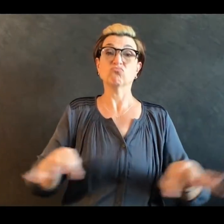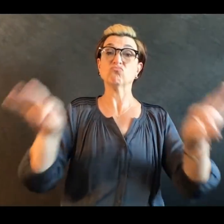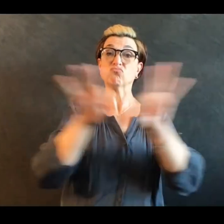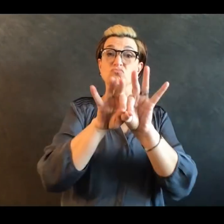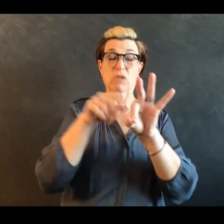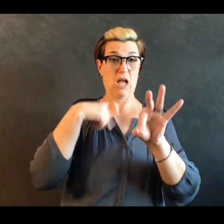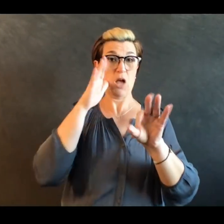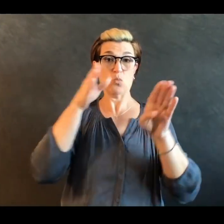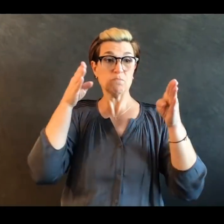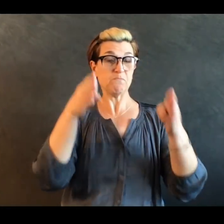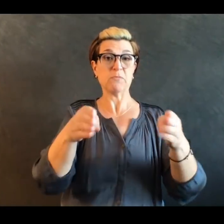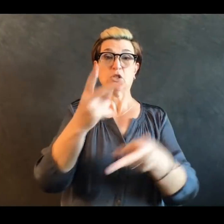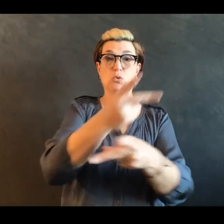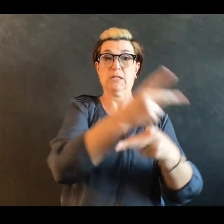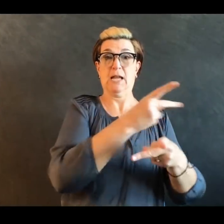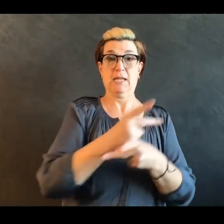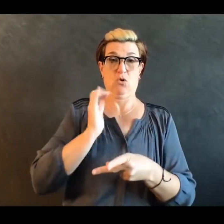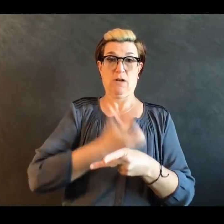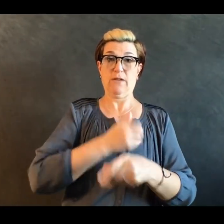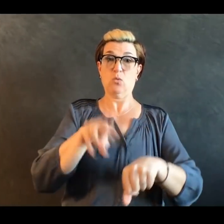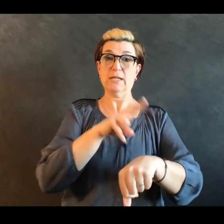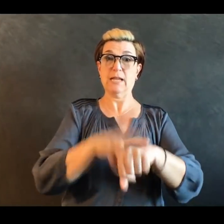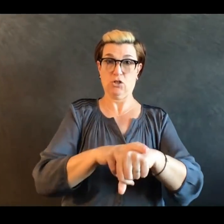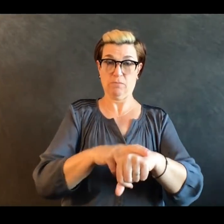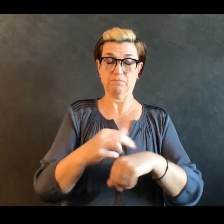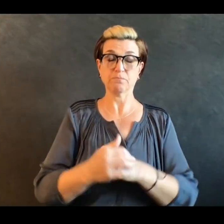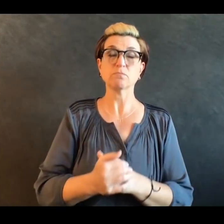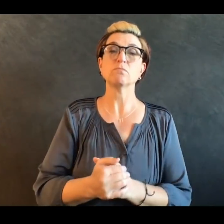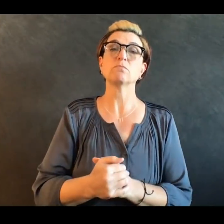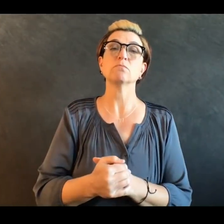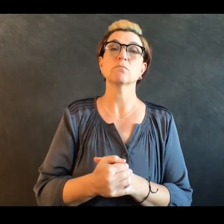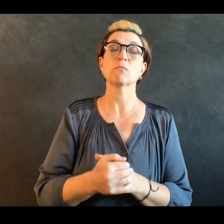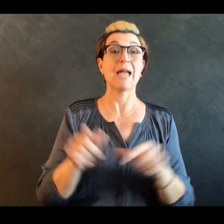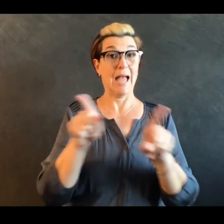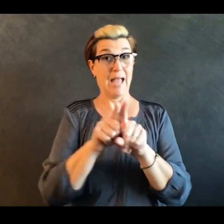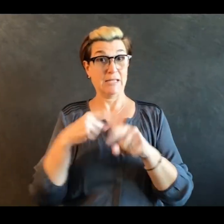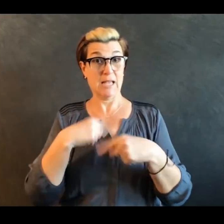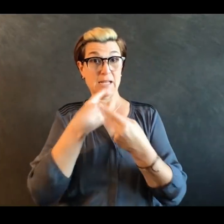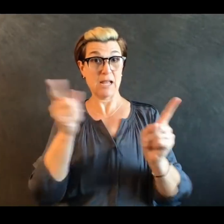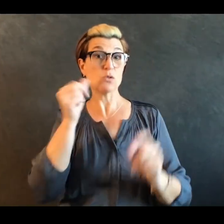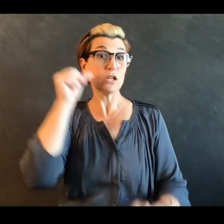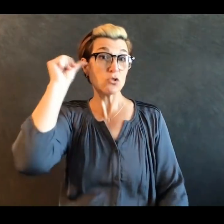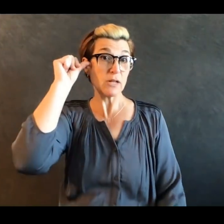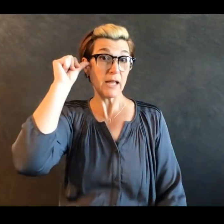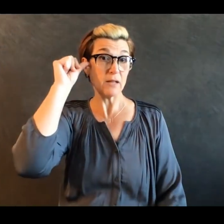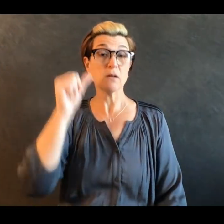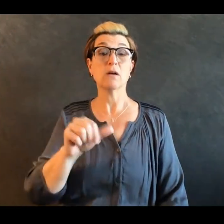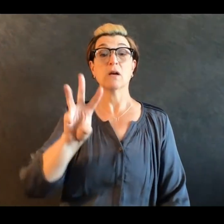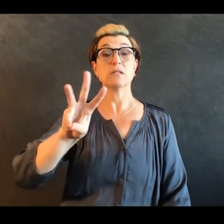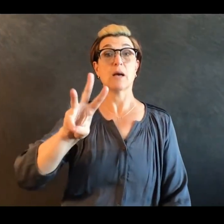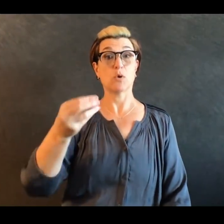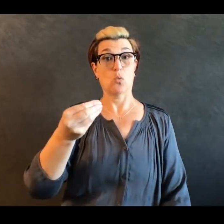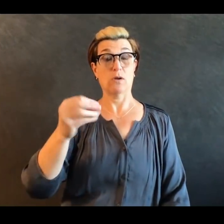government has put a hold on funding to the WHL World Health Organization